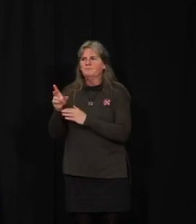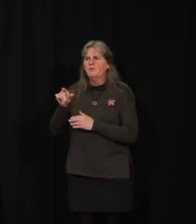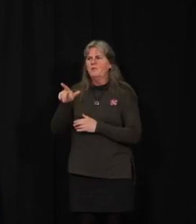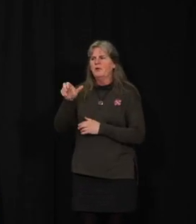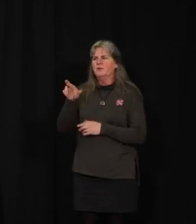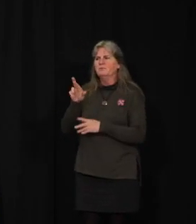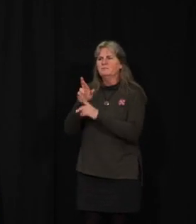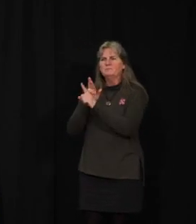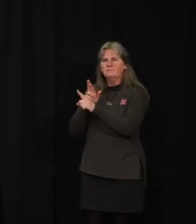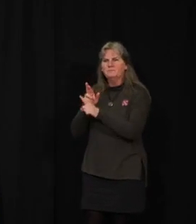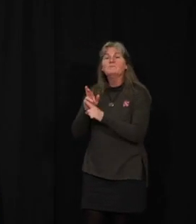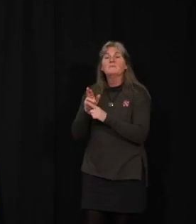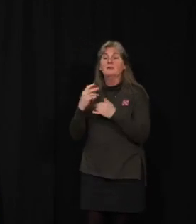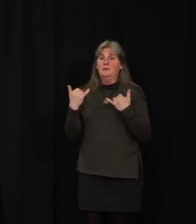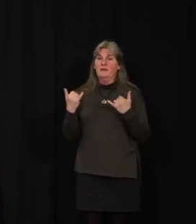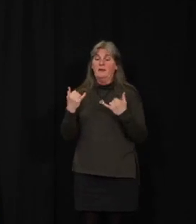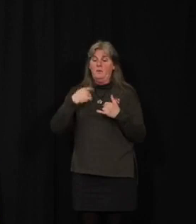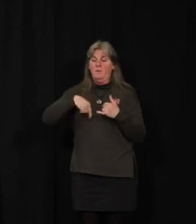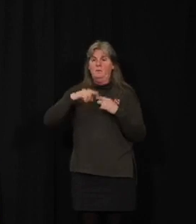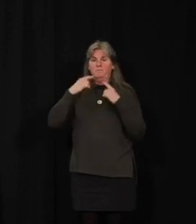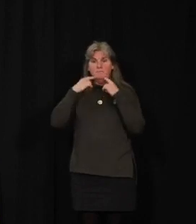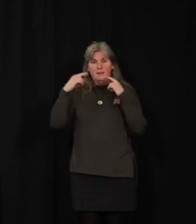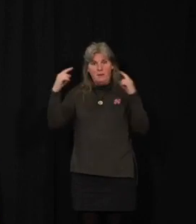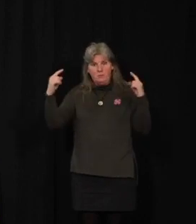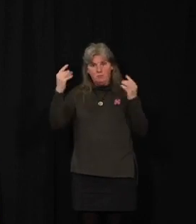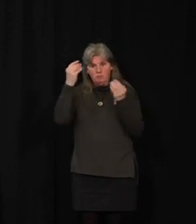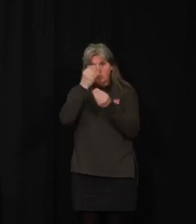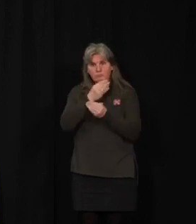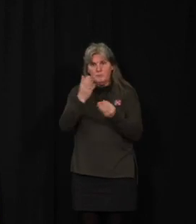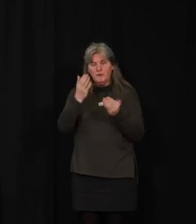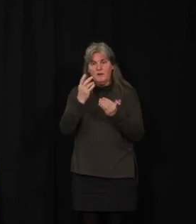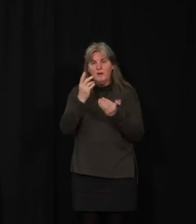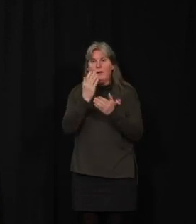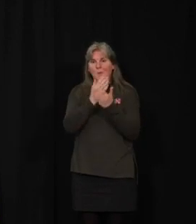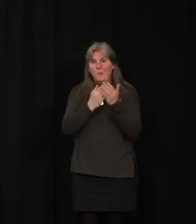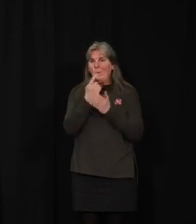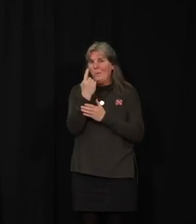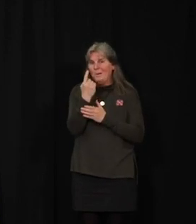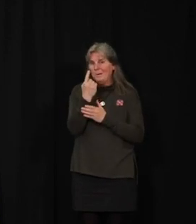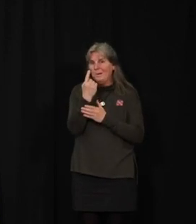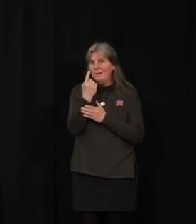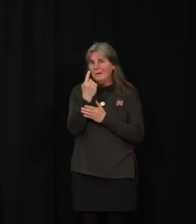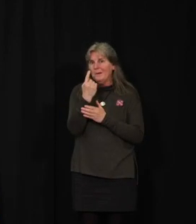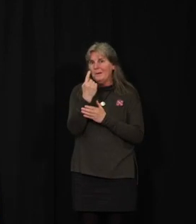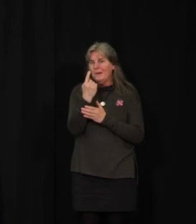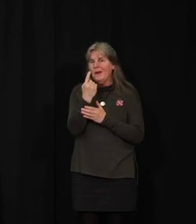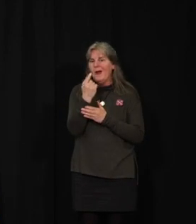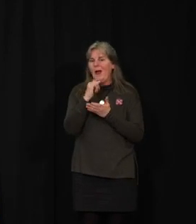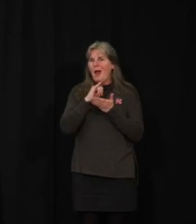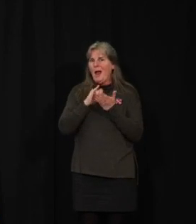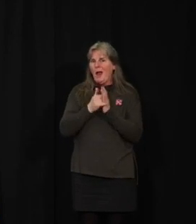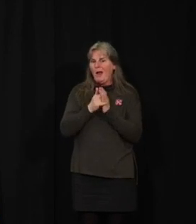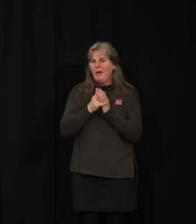announced today that our first phase really is going to be looking at how we can mobilize Yukoners knowing full well there